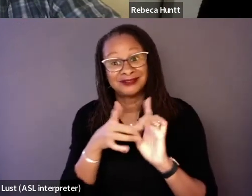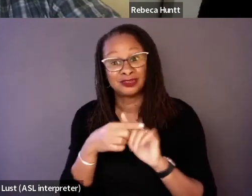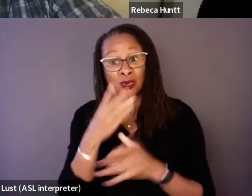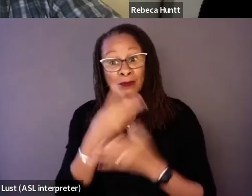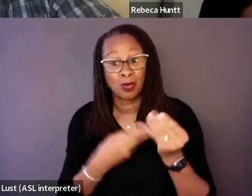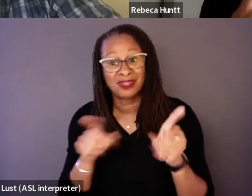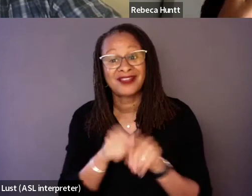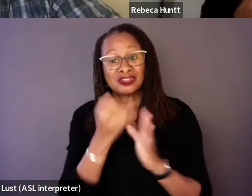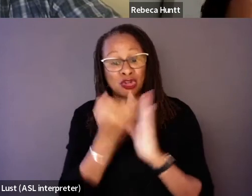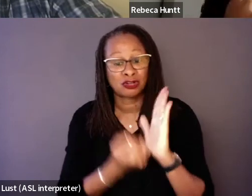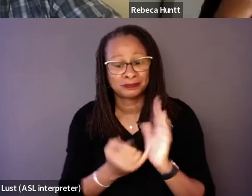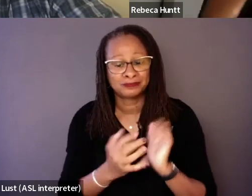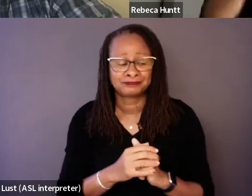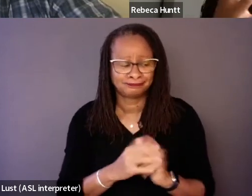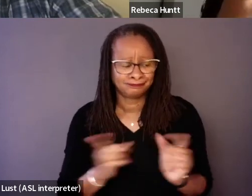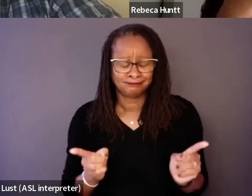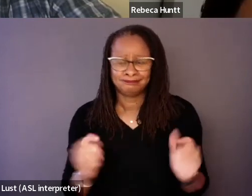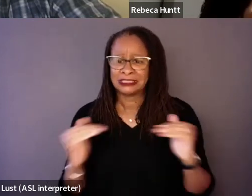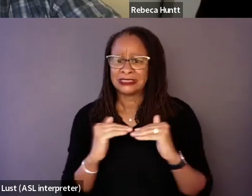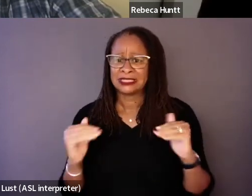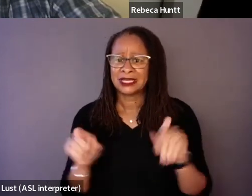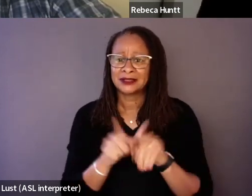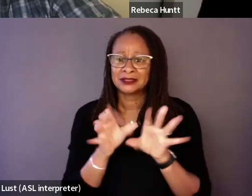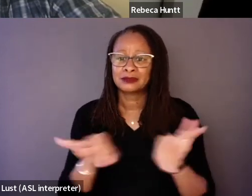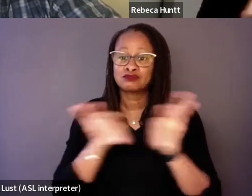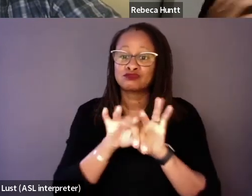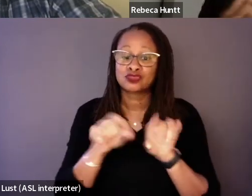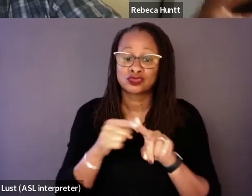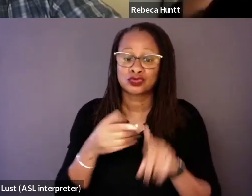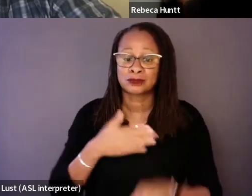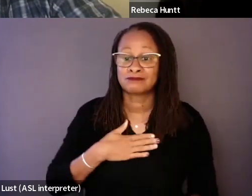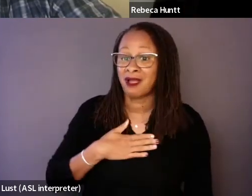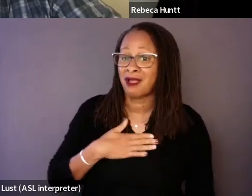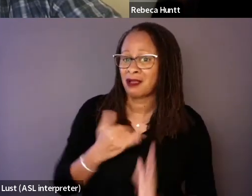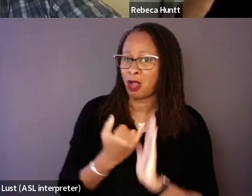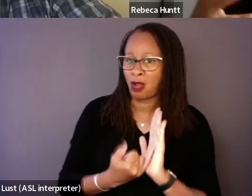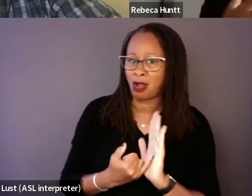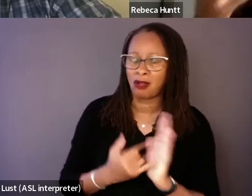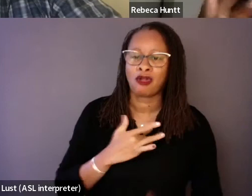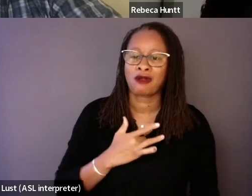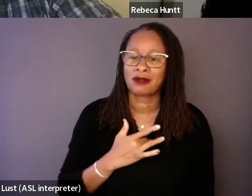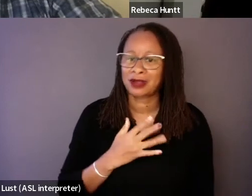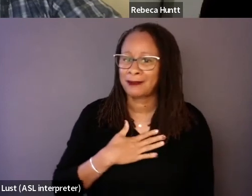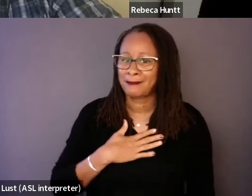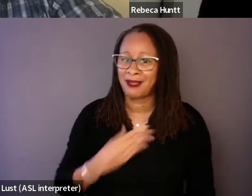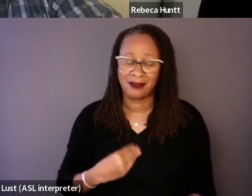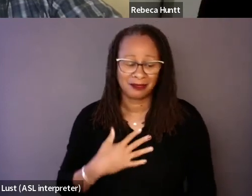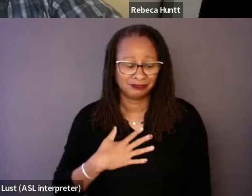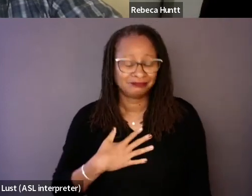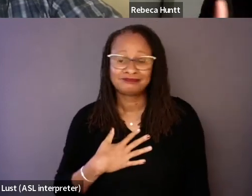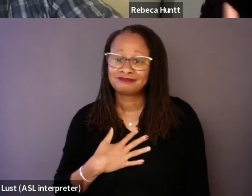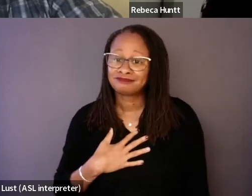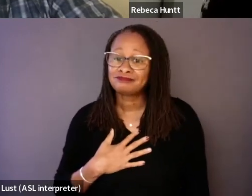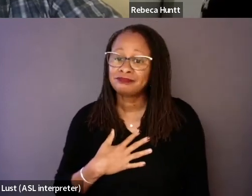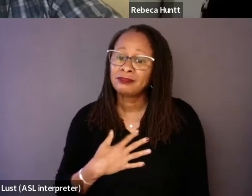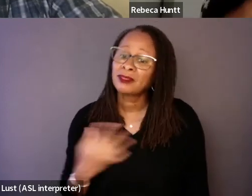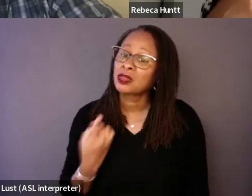Like they're both equally as important to my artistry and my influence and being.